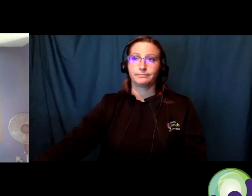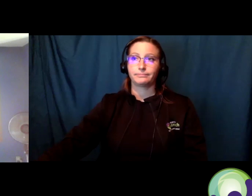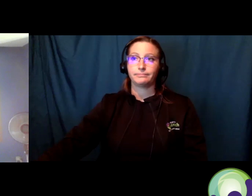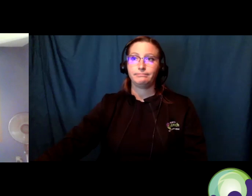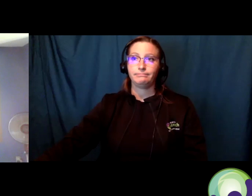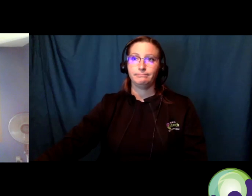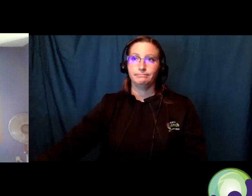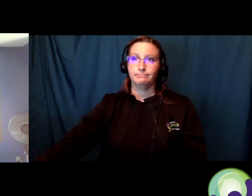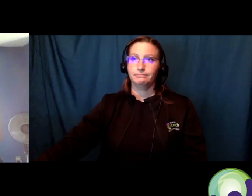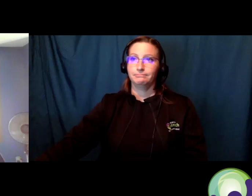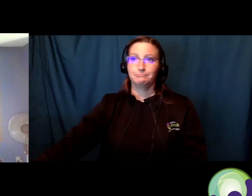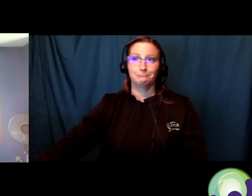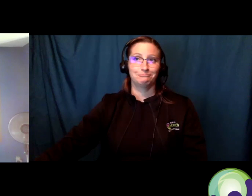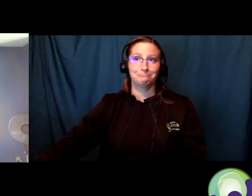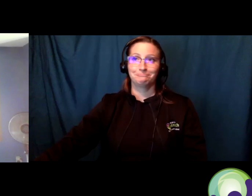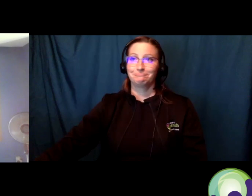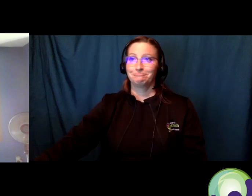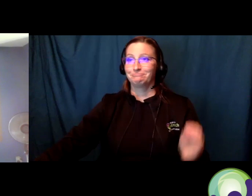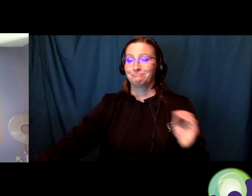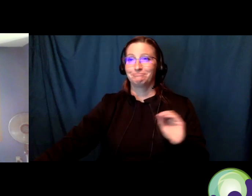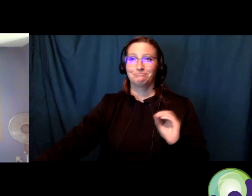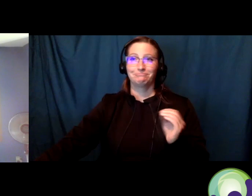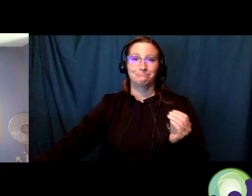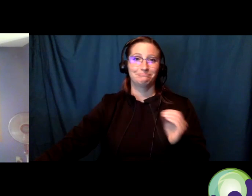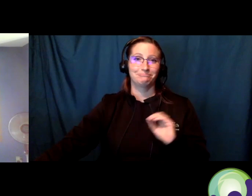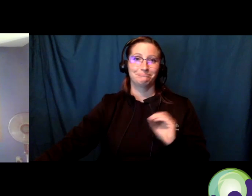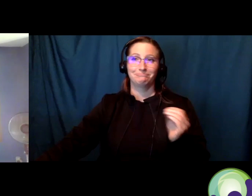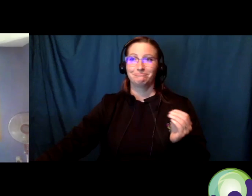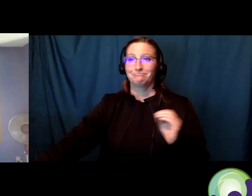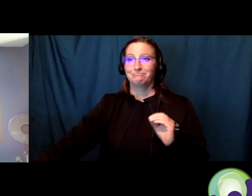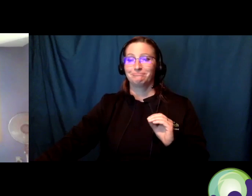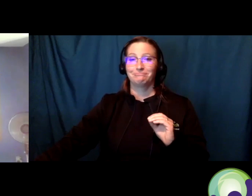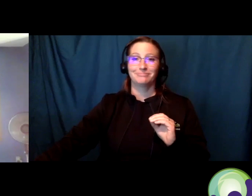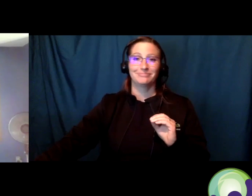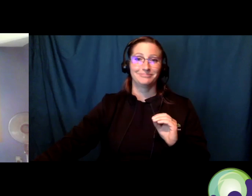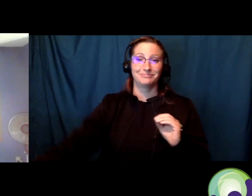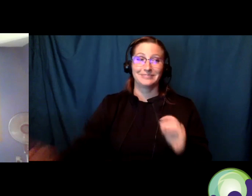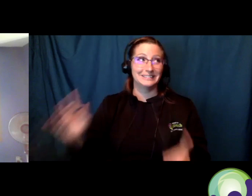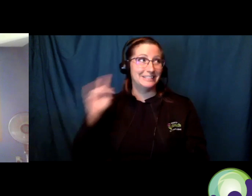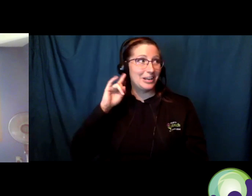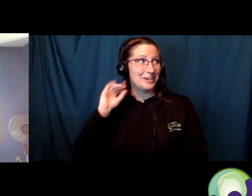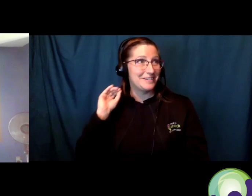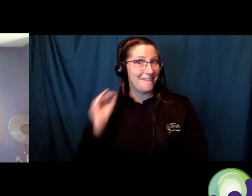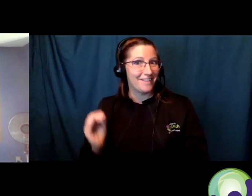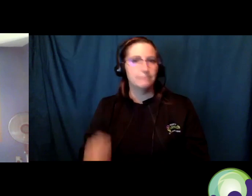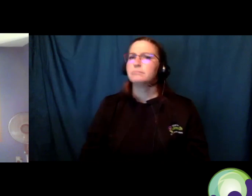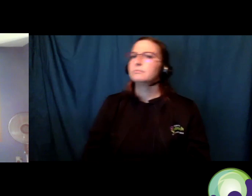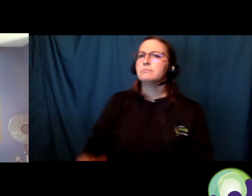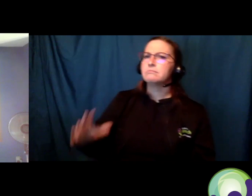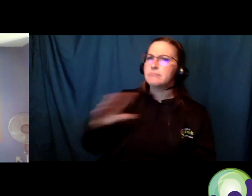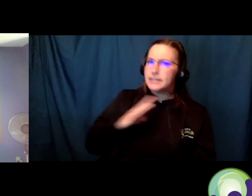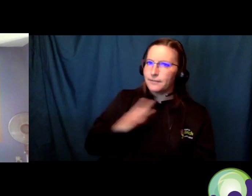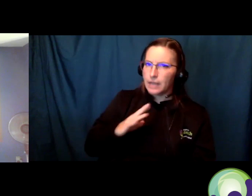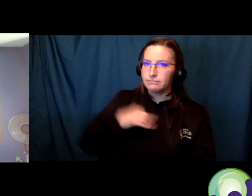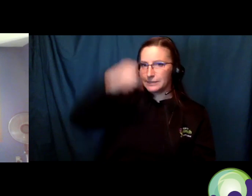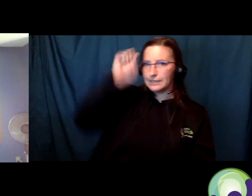Nobody? It's crickets out there, Stacie. Stacie: and that's okay Patti, I think people are truly